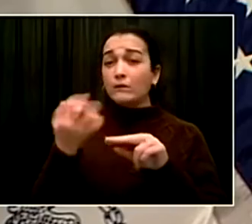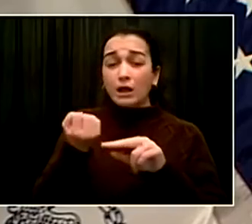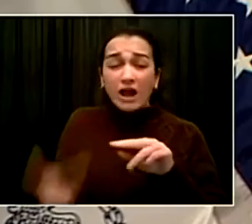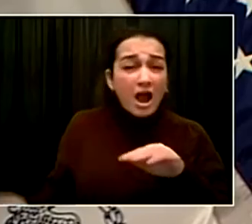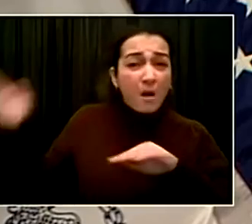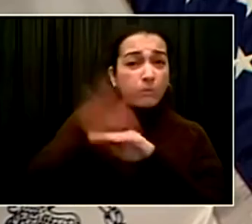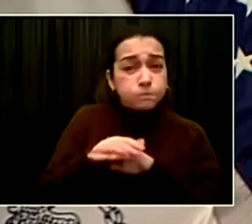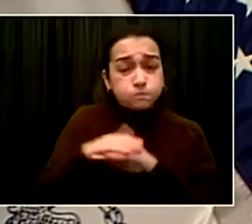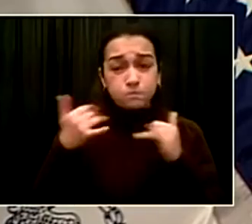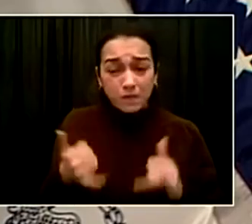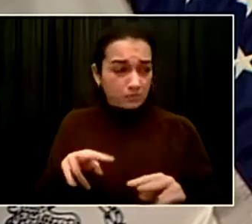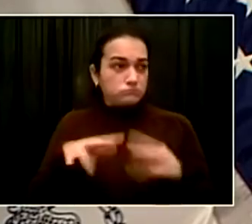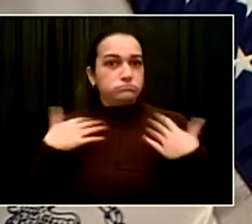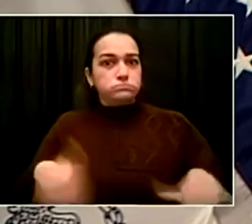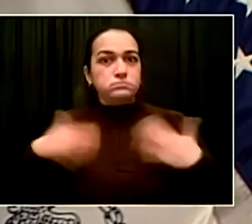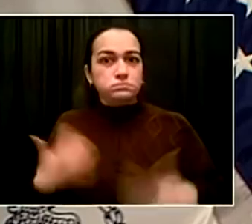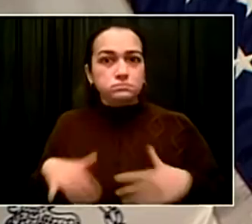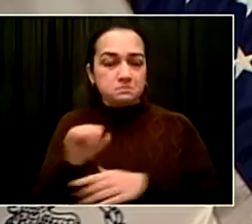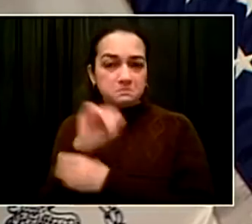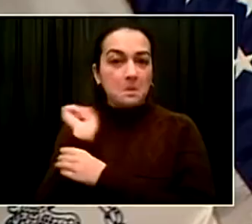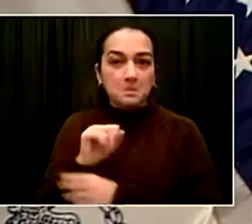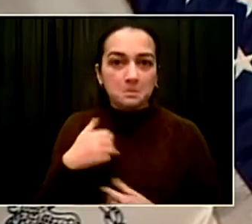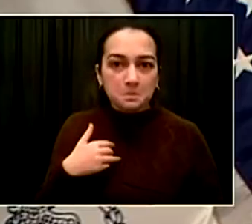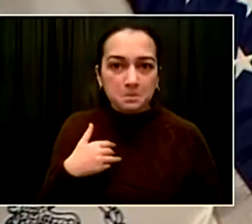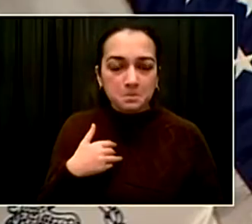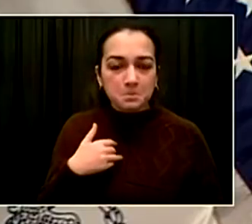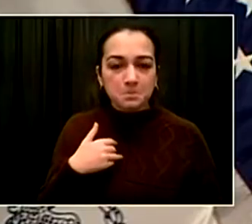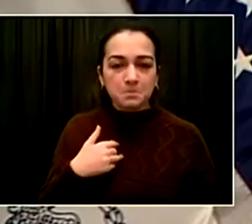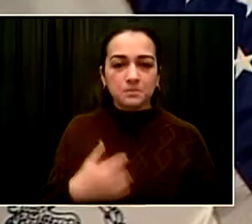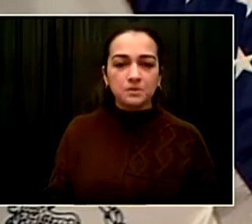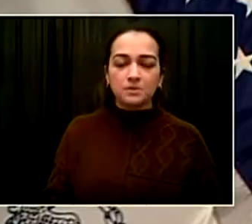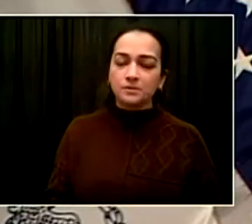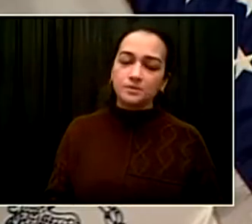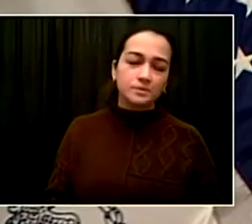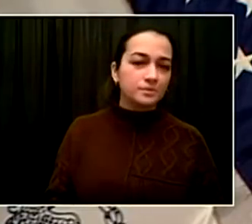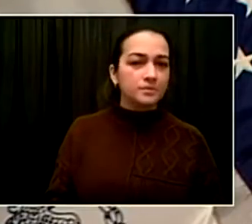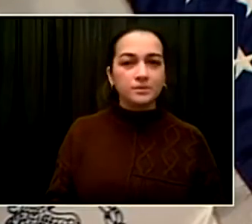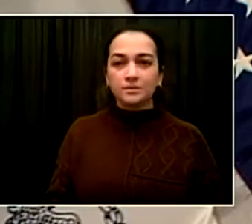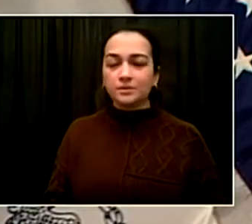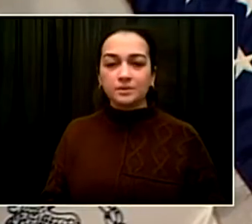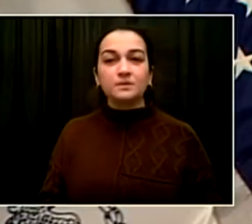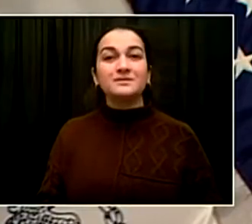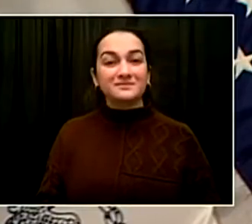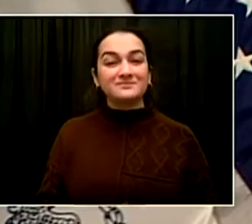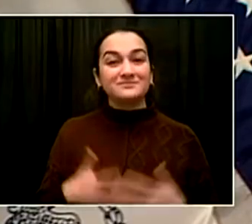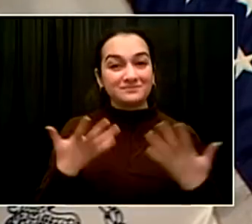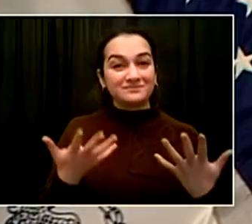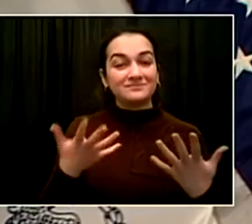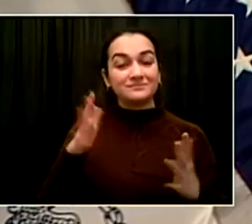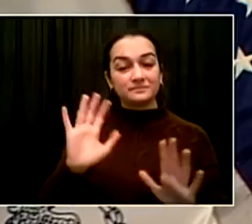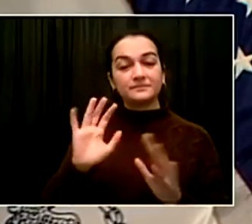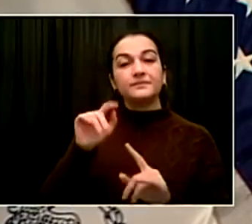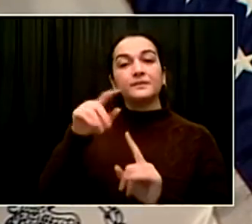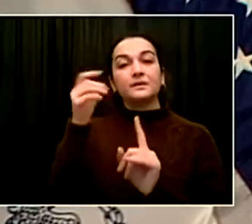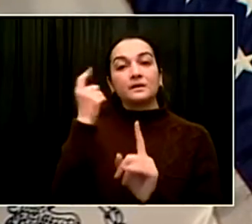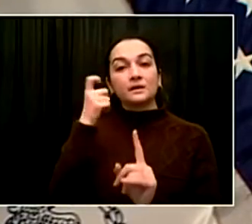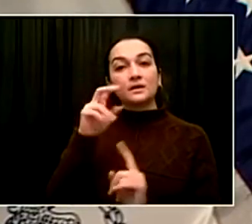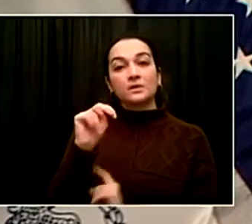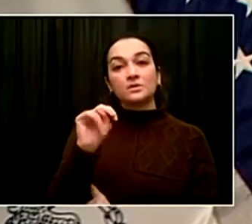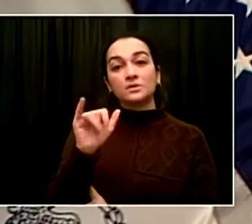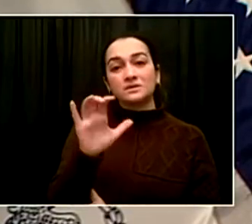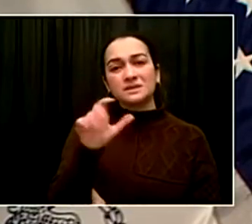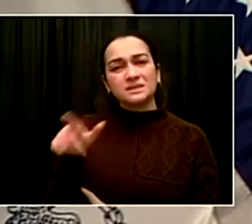THE TOOLS WE NEED TO ADDRESS